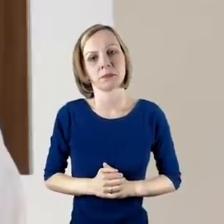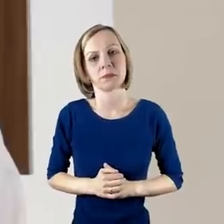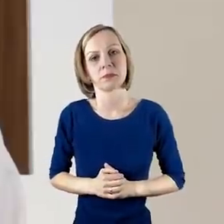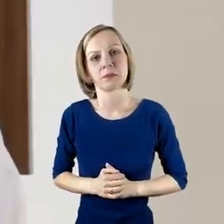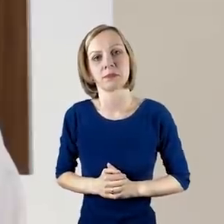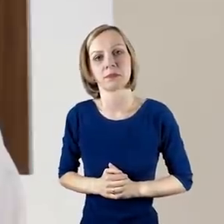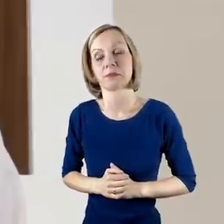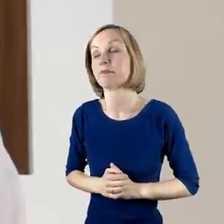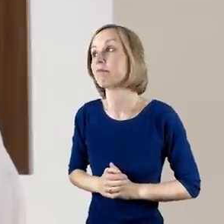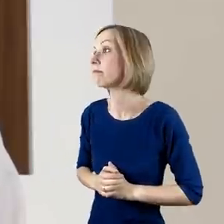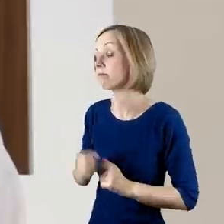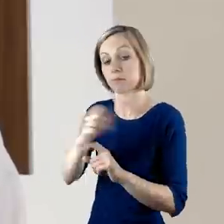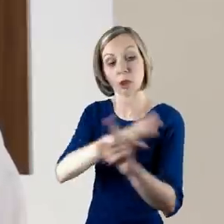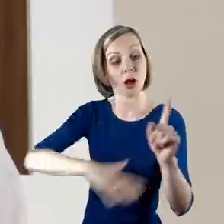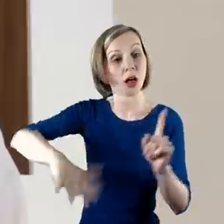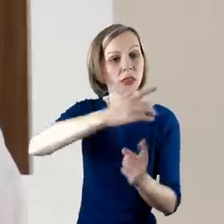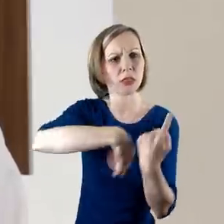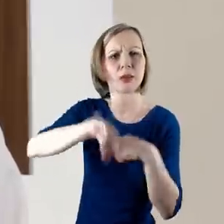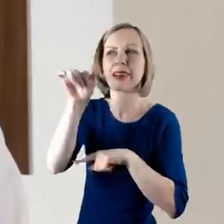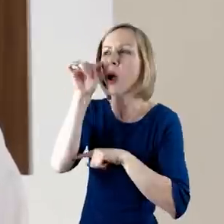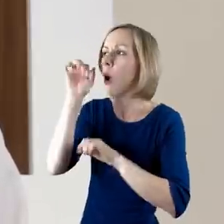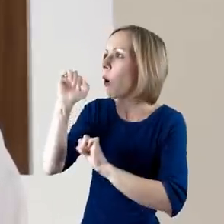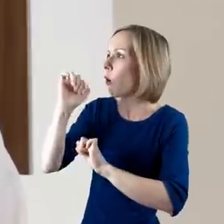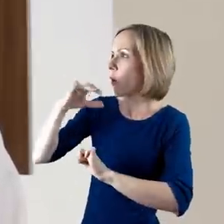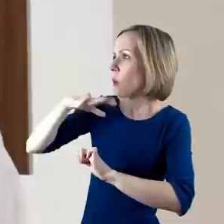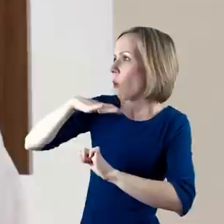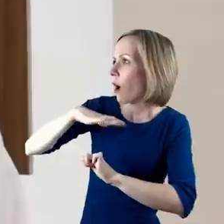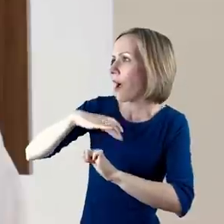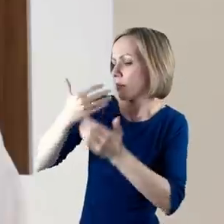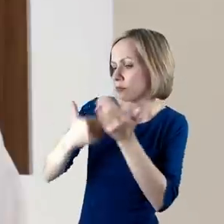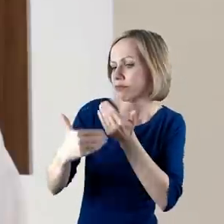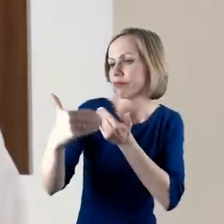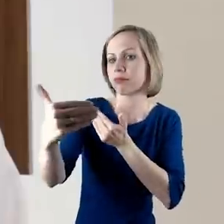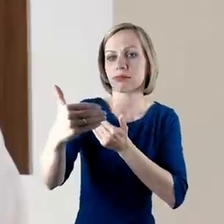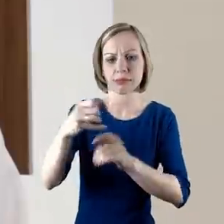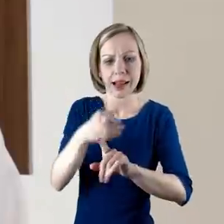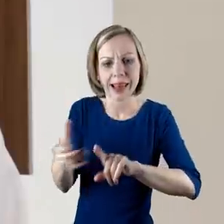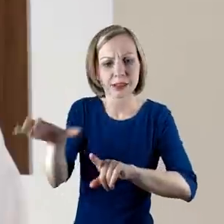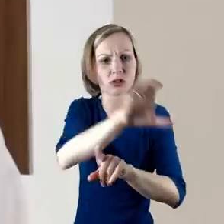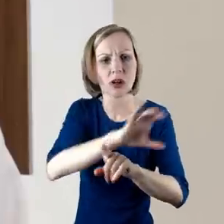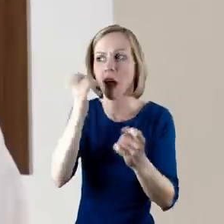May your ways be known upon earth, your saving power among the nations.